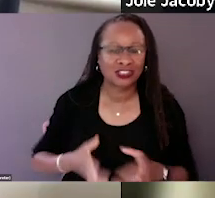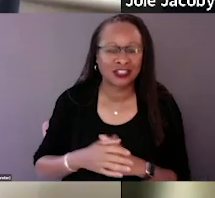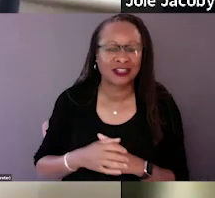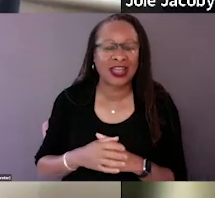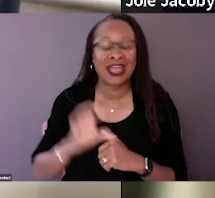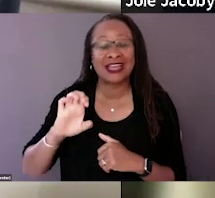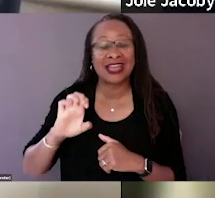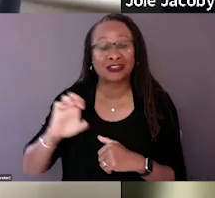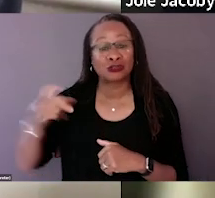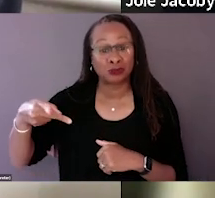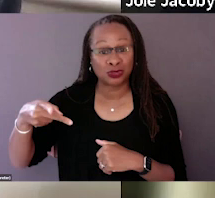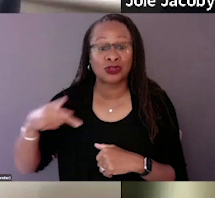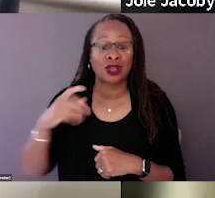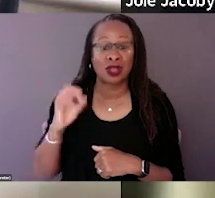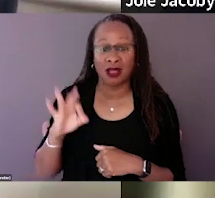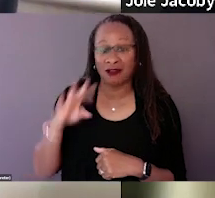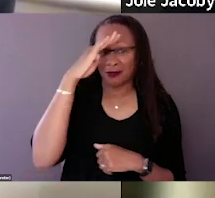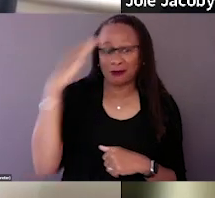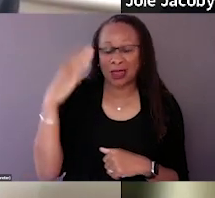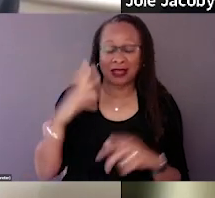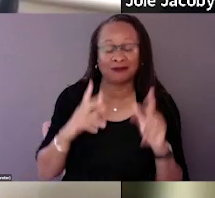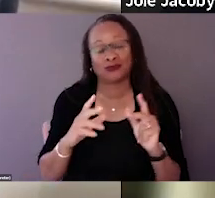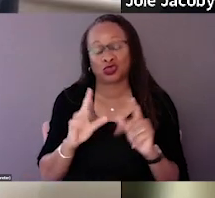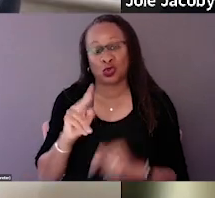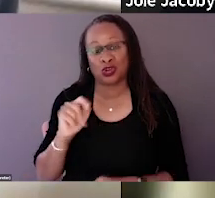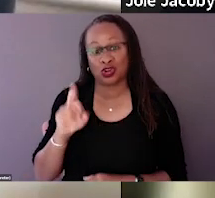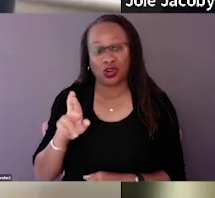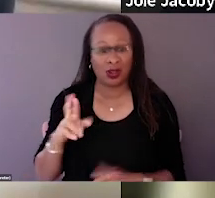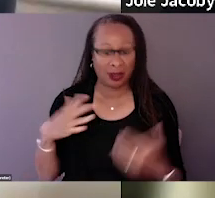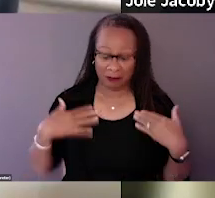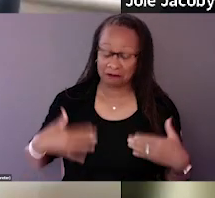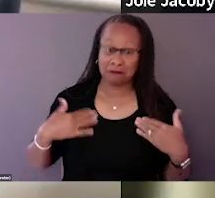of "Black Twitter: A People's History." I am wearing a blue sweater.